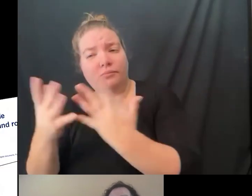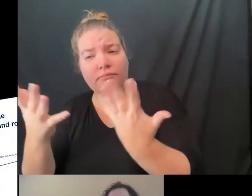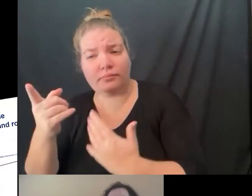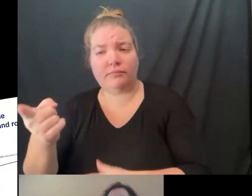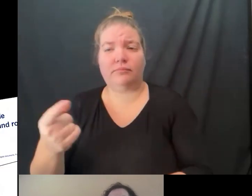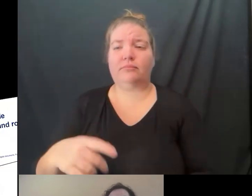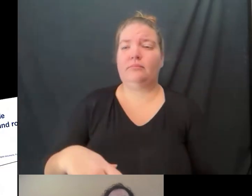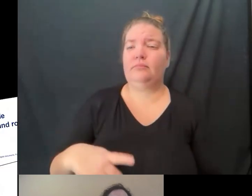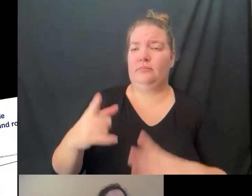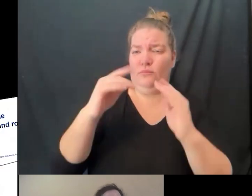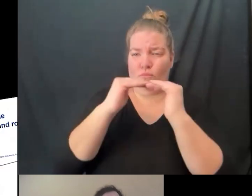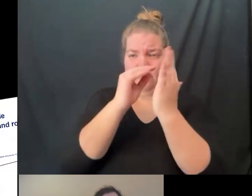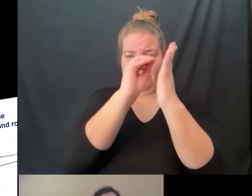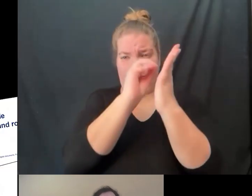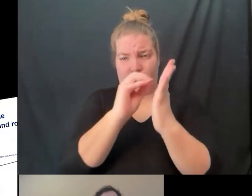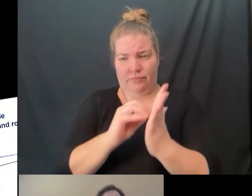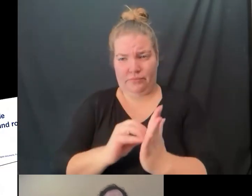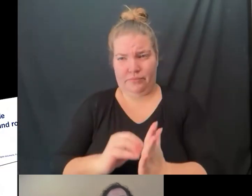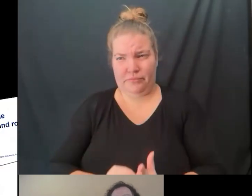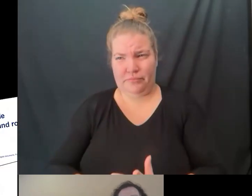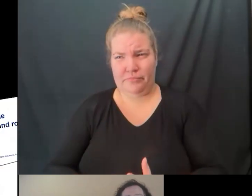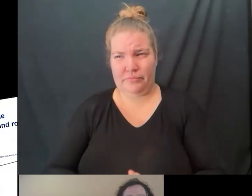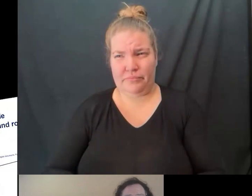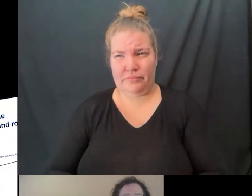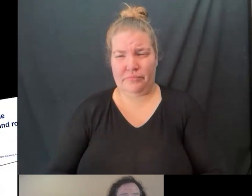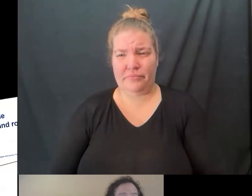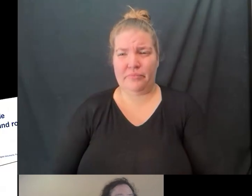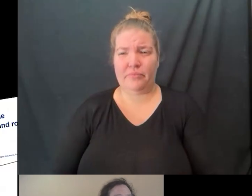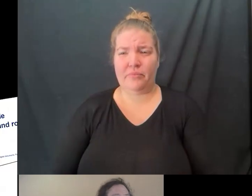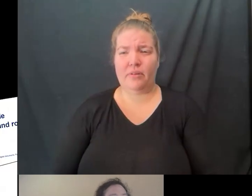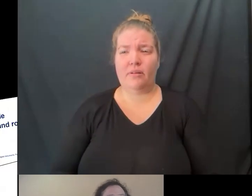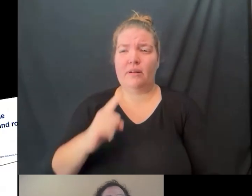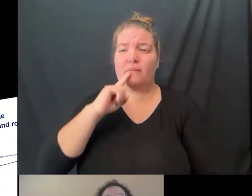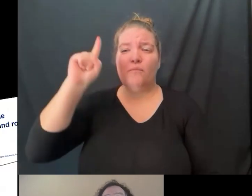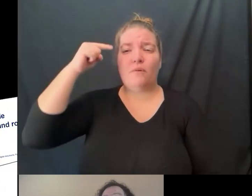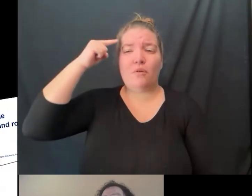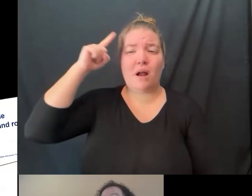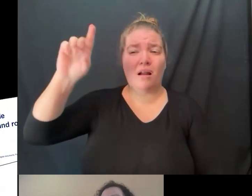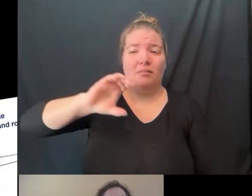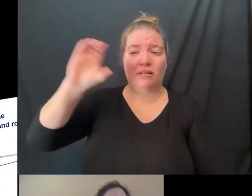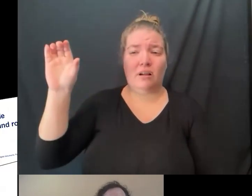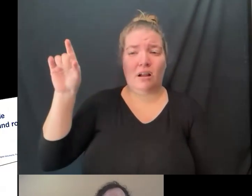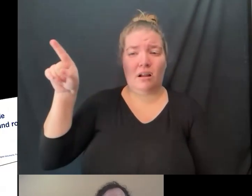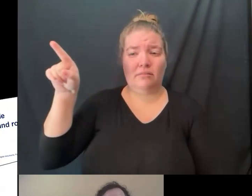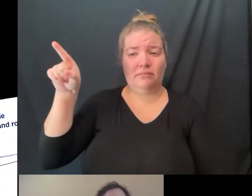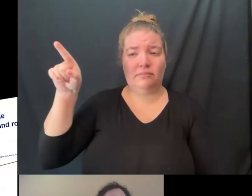What websites, both externally facing and internally facing, do we have? Our third step, which is right out of the government of Canada